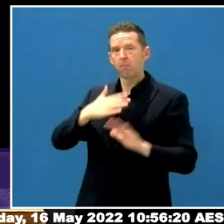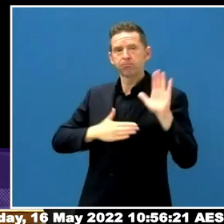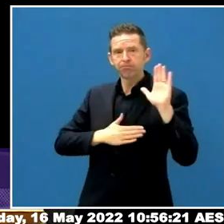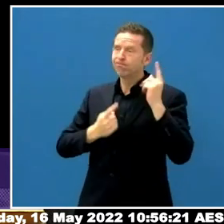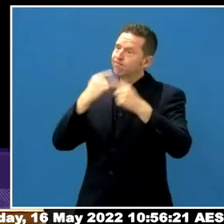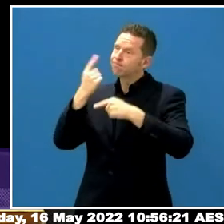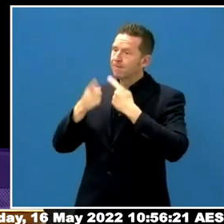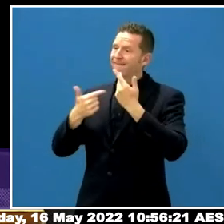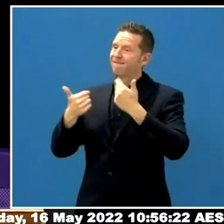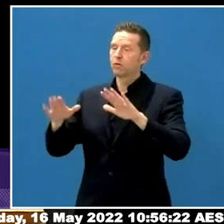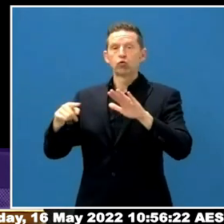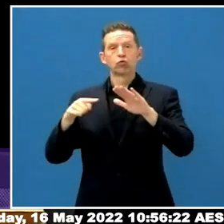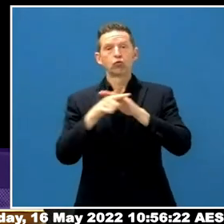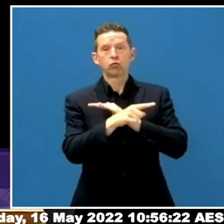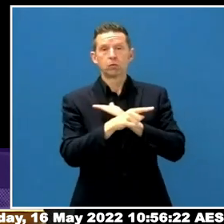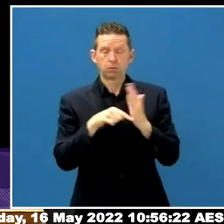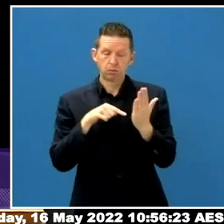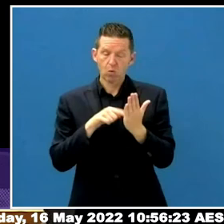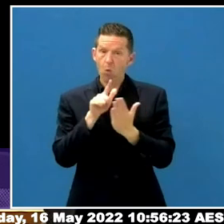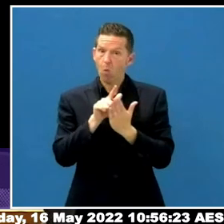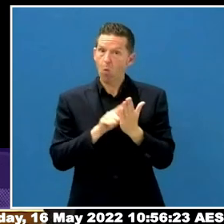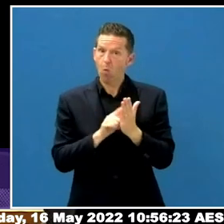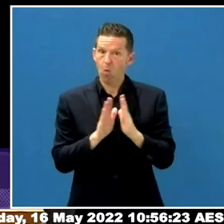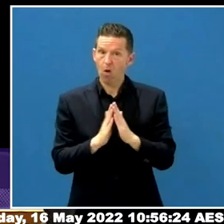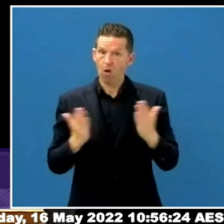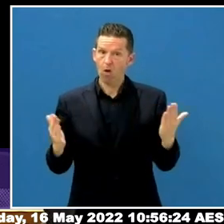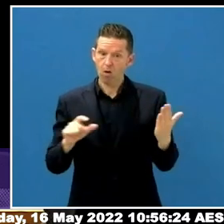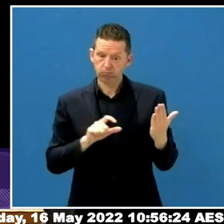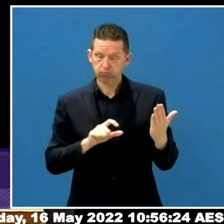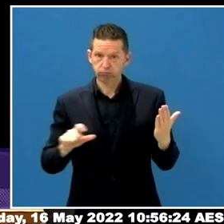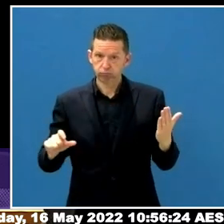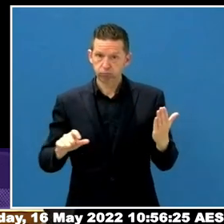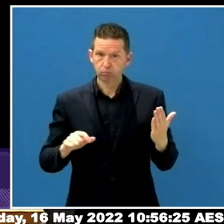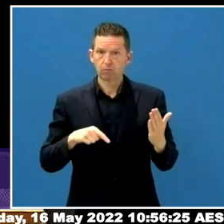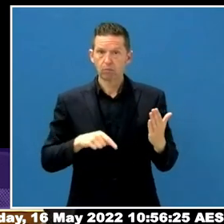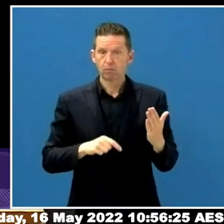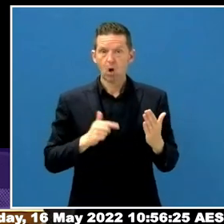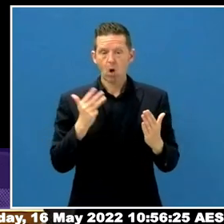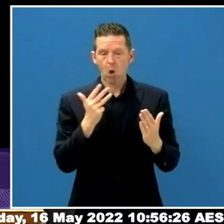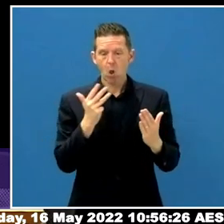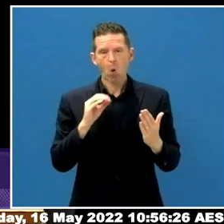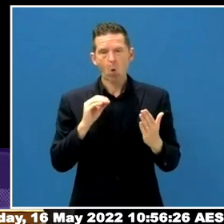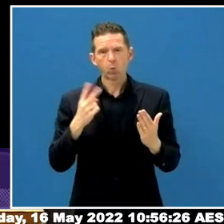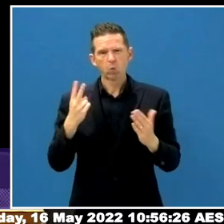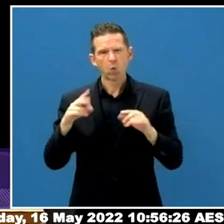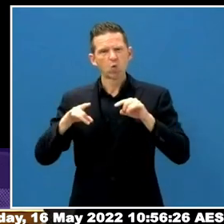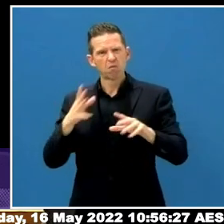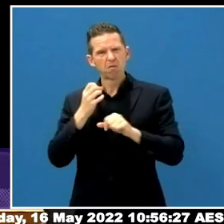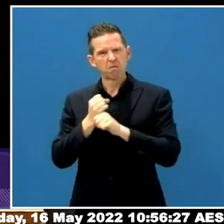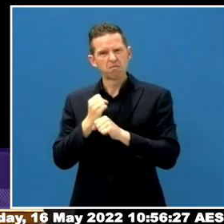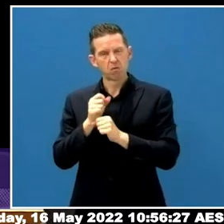Section 6D of the Royal Commissions Act 1902 Commonwealth make it an offence for: